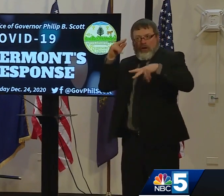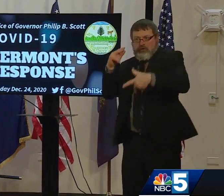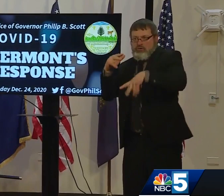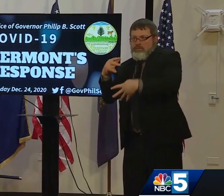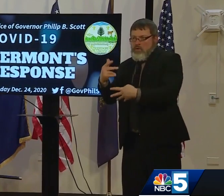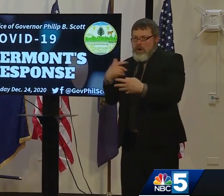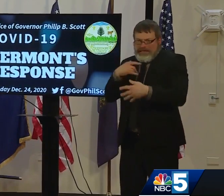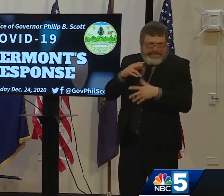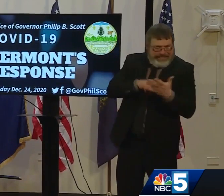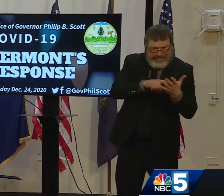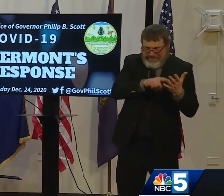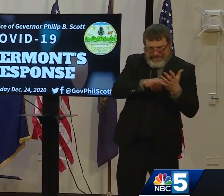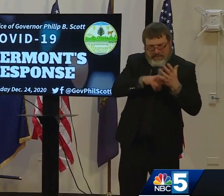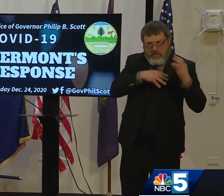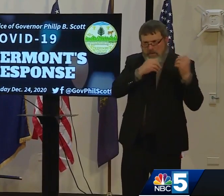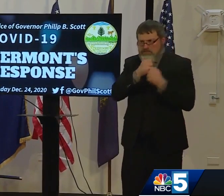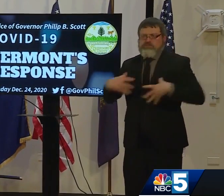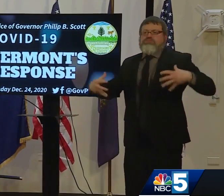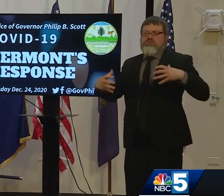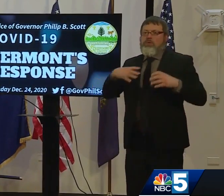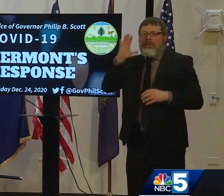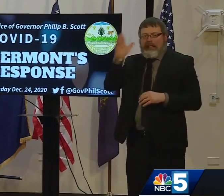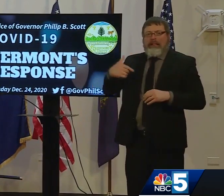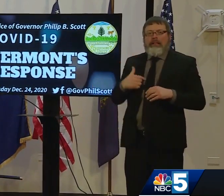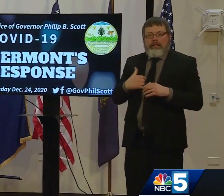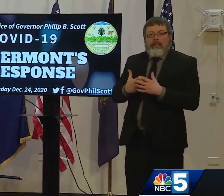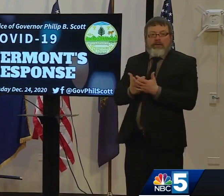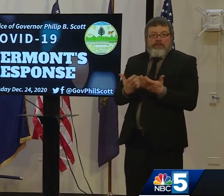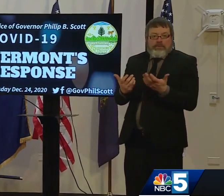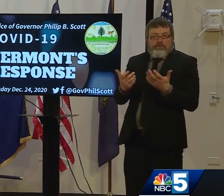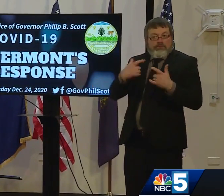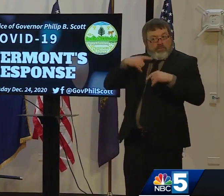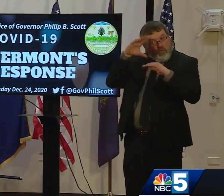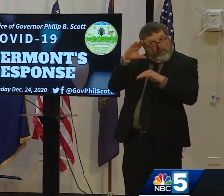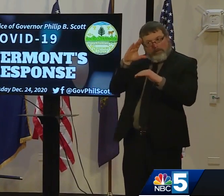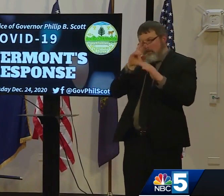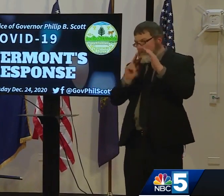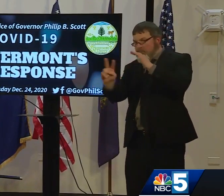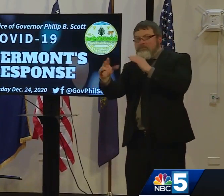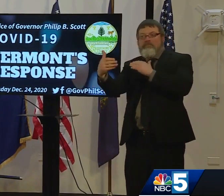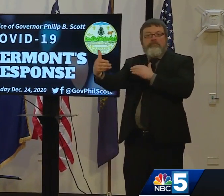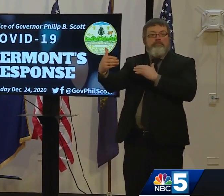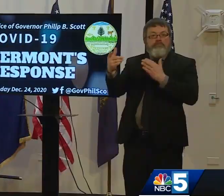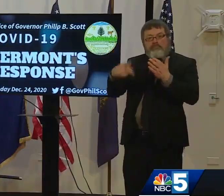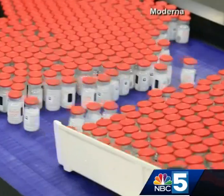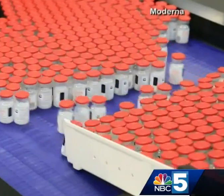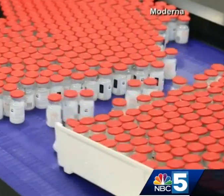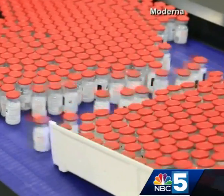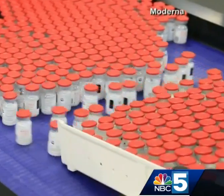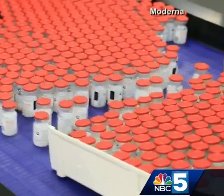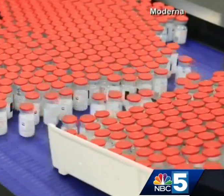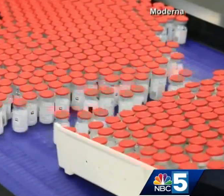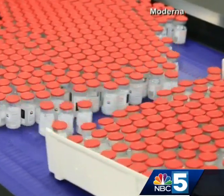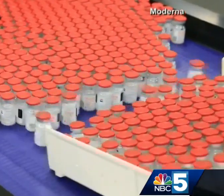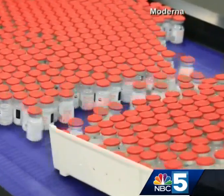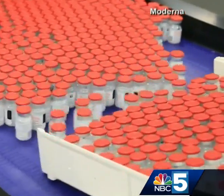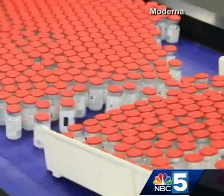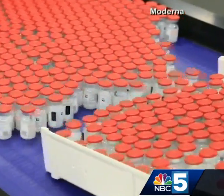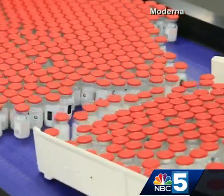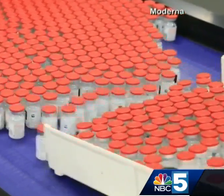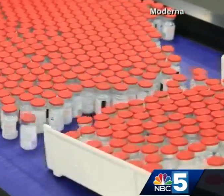(SOT)(00:19:42: 25)(Levine) There are nearly 630,000 people in Vermont and a very large number of people to be vaccinated just in